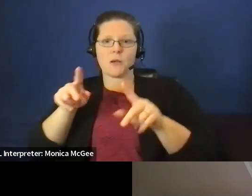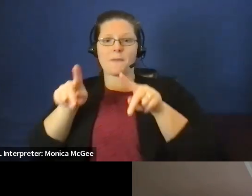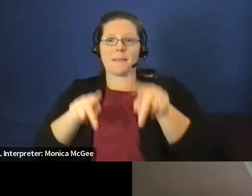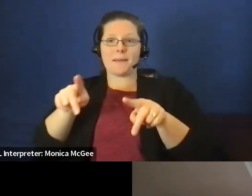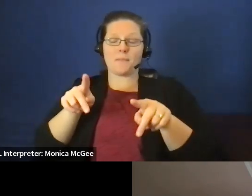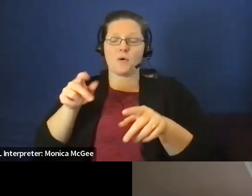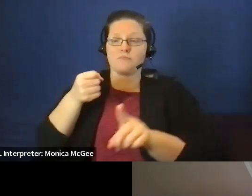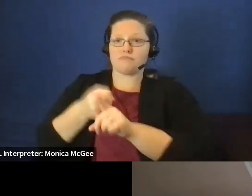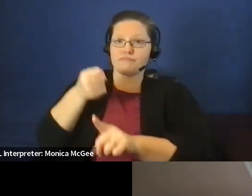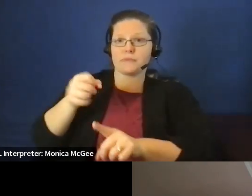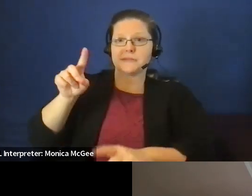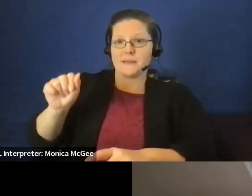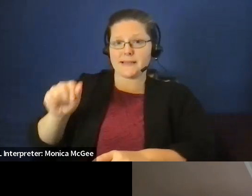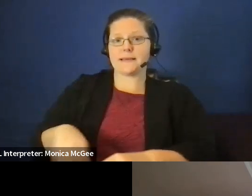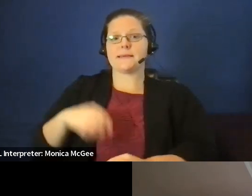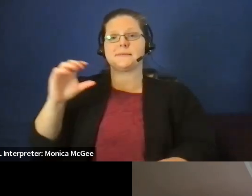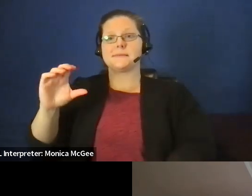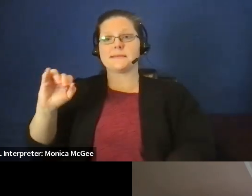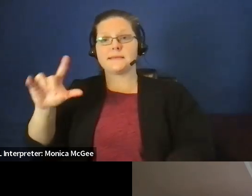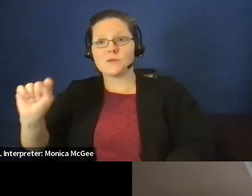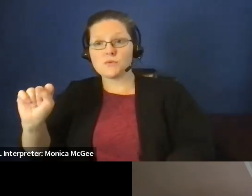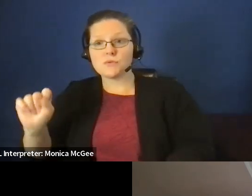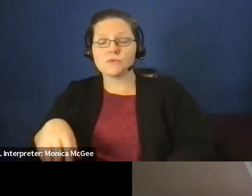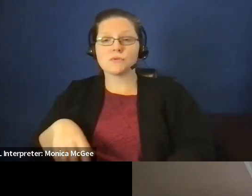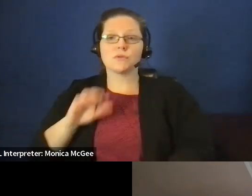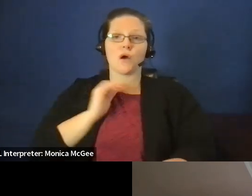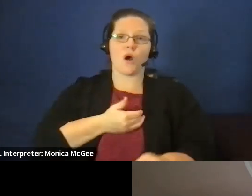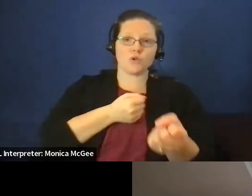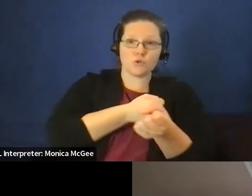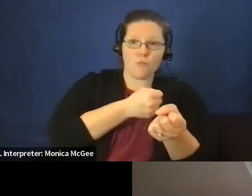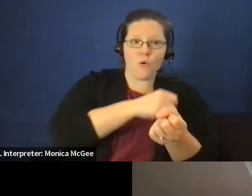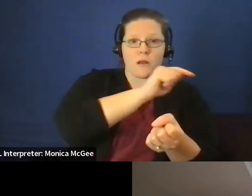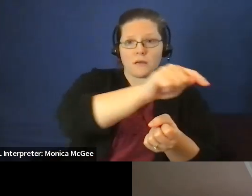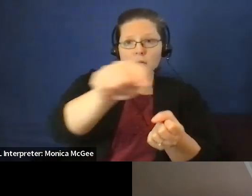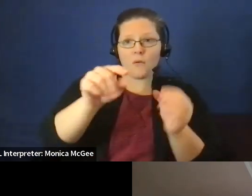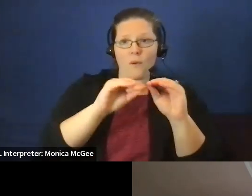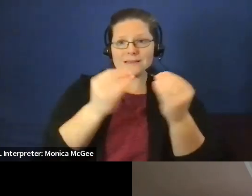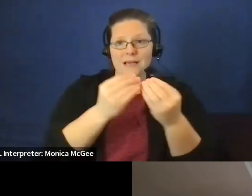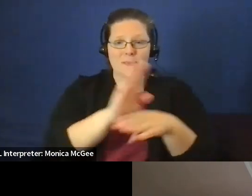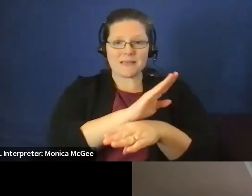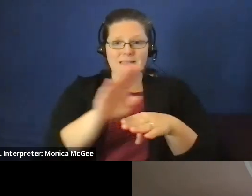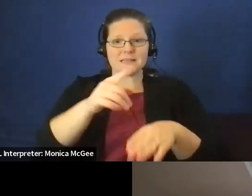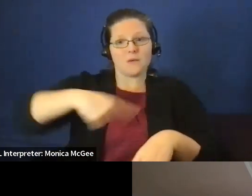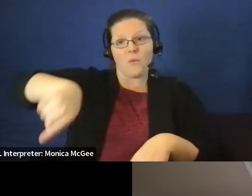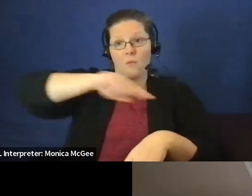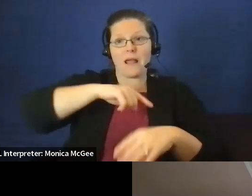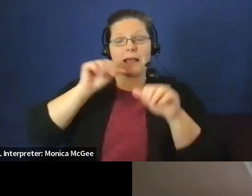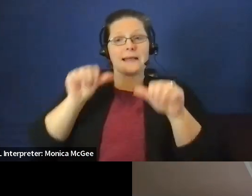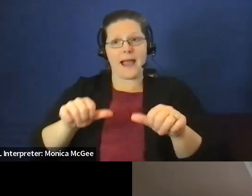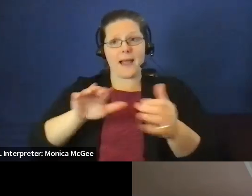collaboration of all the (indiscernible) throughout Florida and as that was happening, we began